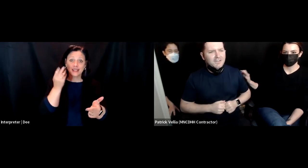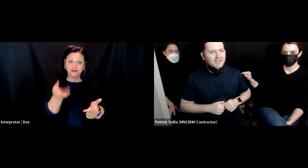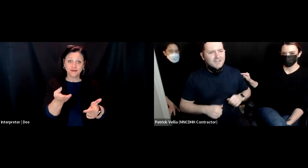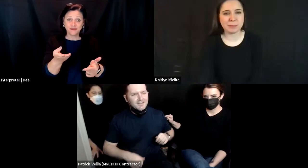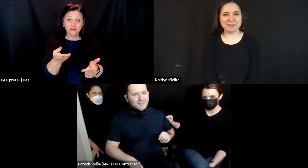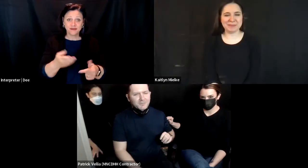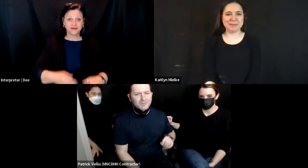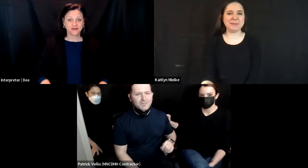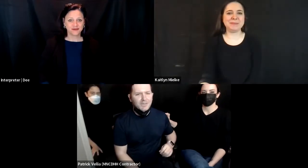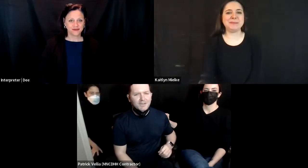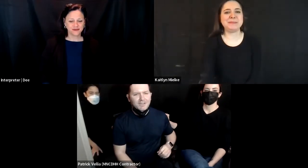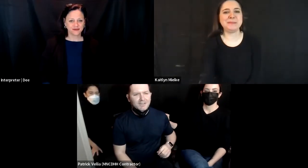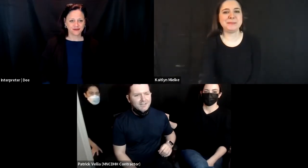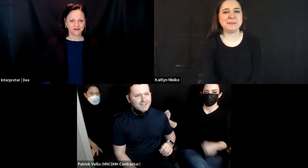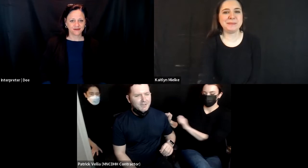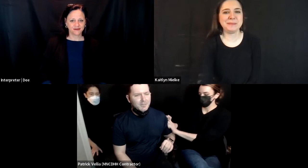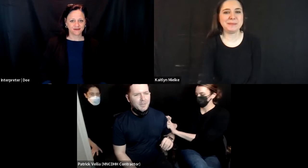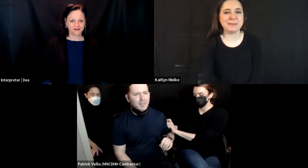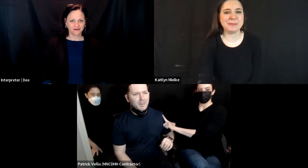Okay, so I'll keep my introduction short and I'll move on to the other facilitator tonight, which is Kaitlyn Mielke.